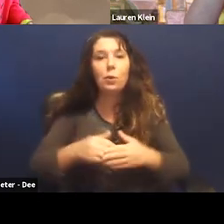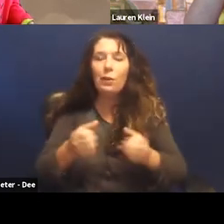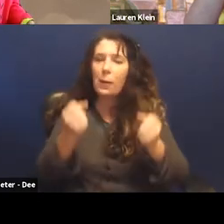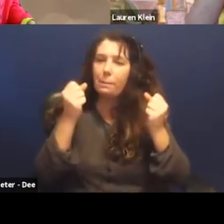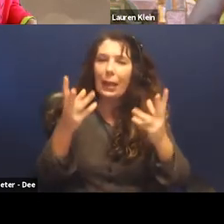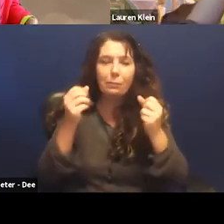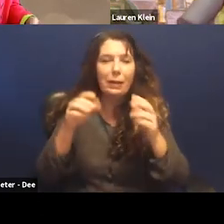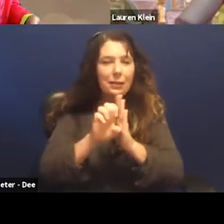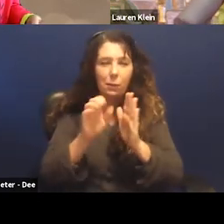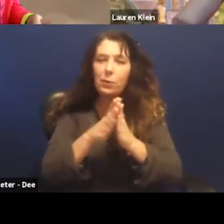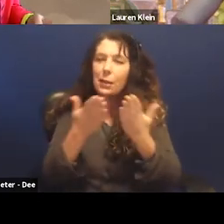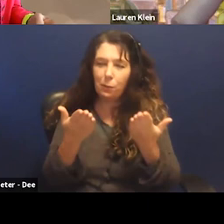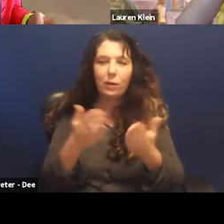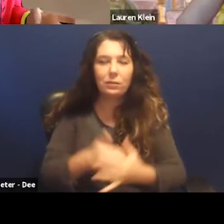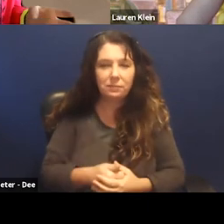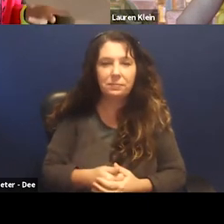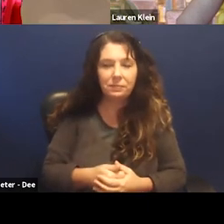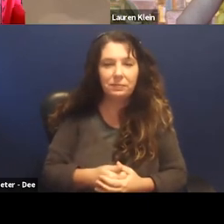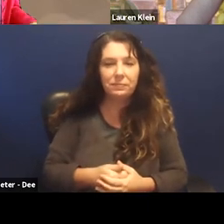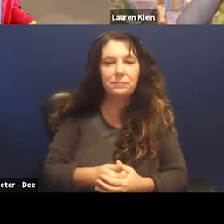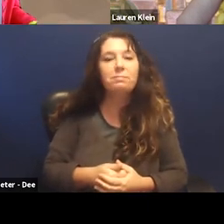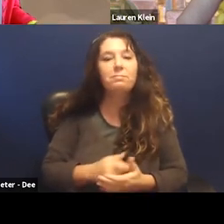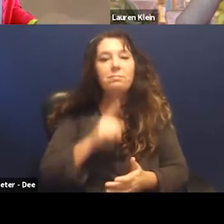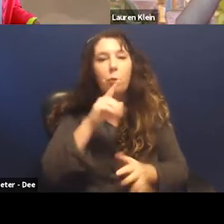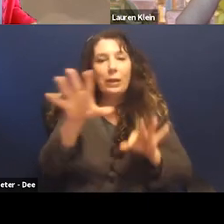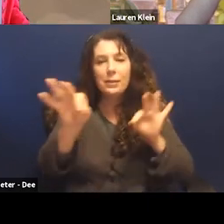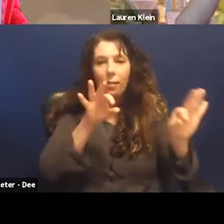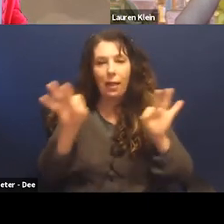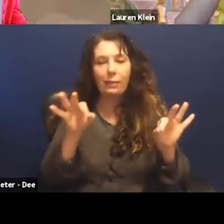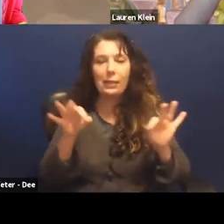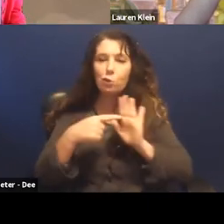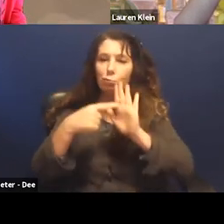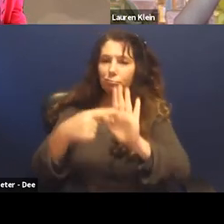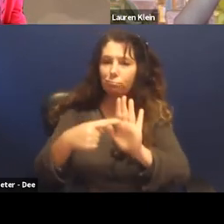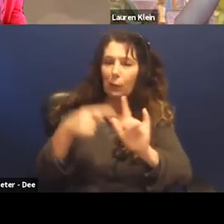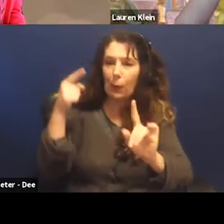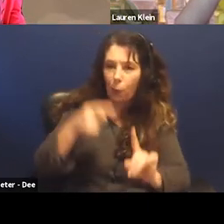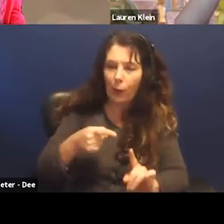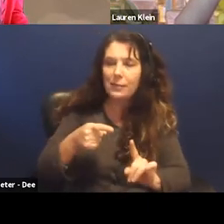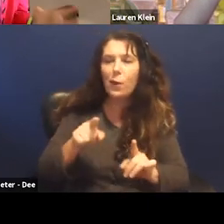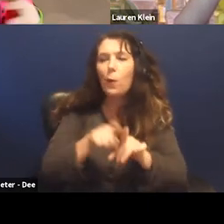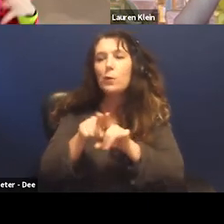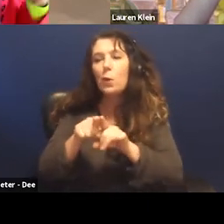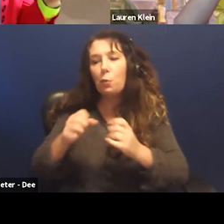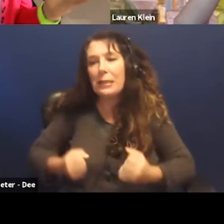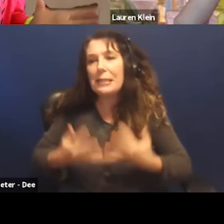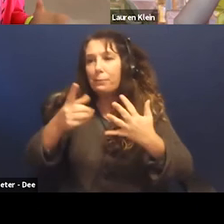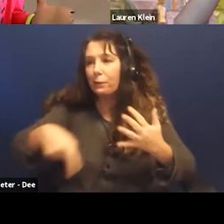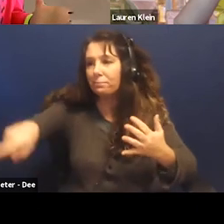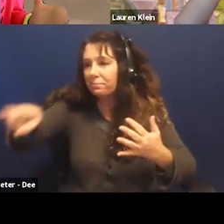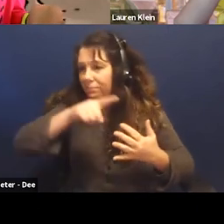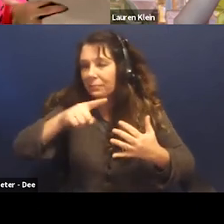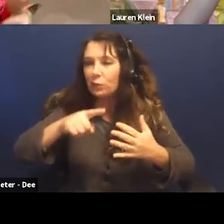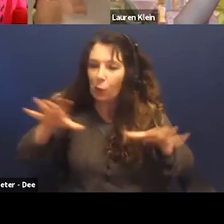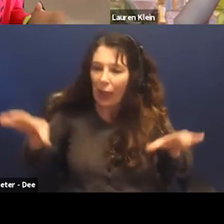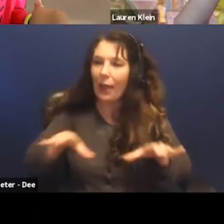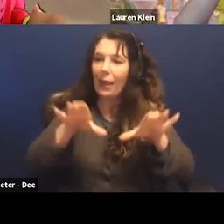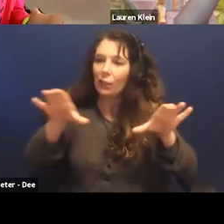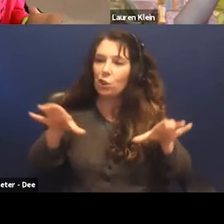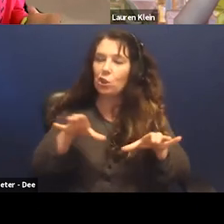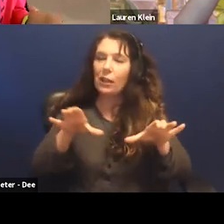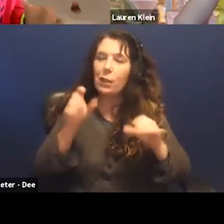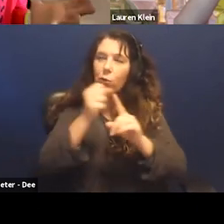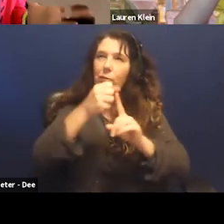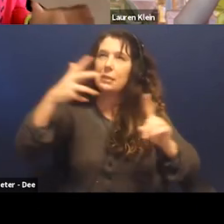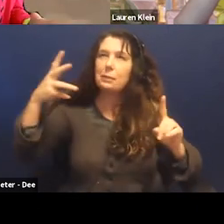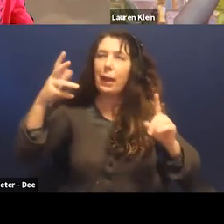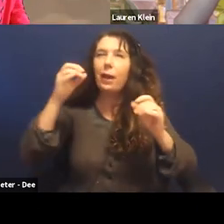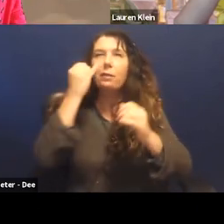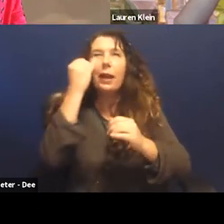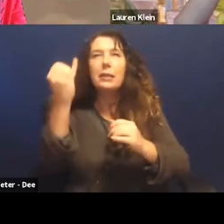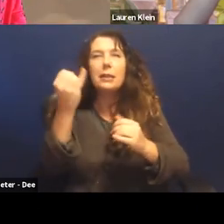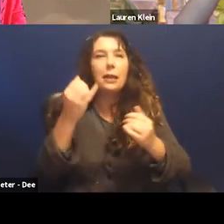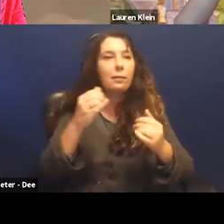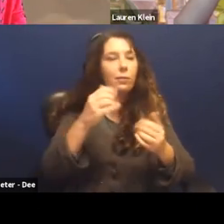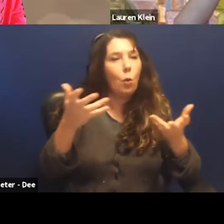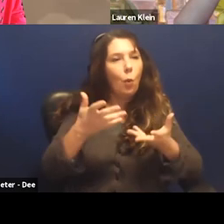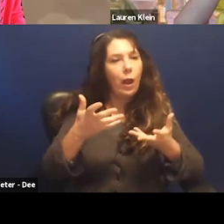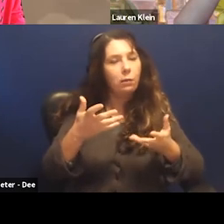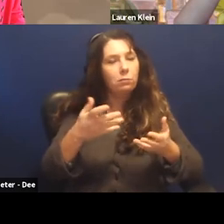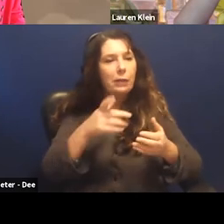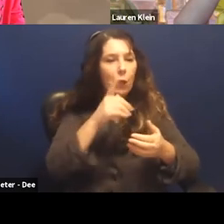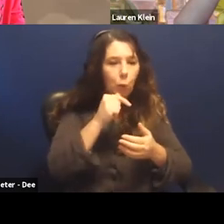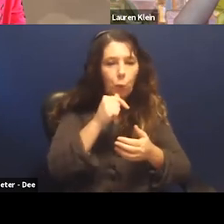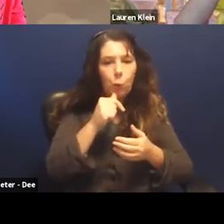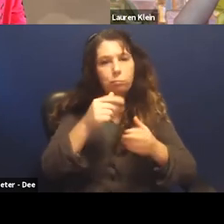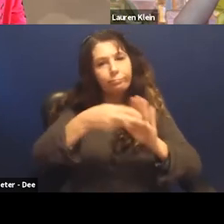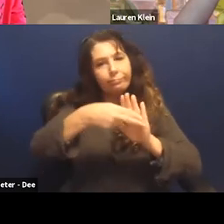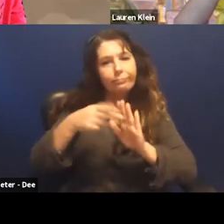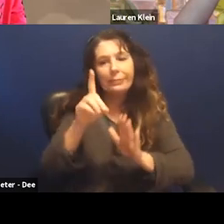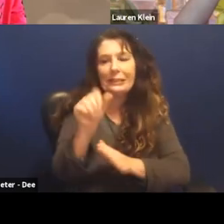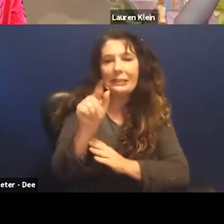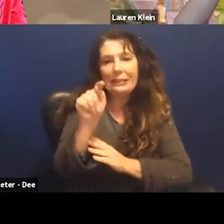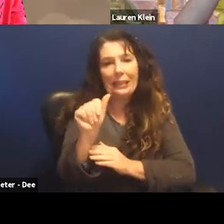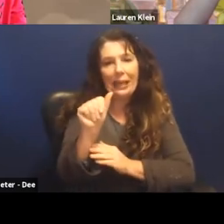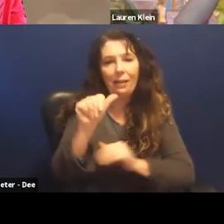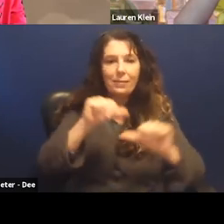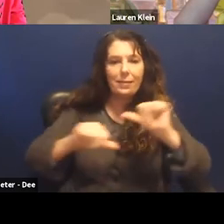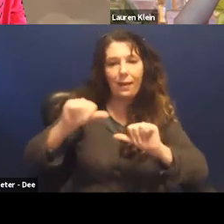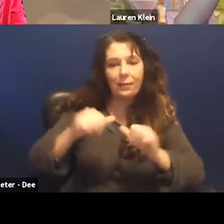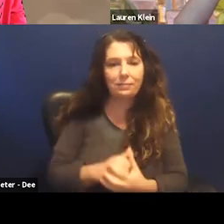And we selected these to illustrate the points and also inspire folks to action and inspire them to expand their lens around what and who we consider to be in data science.